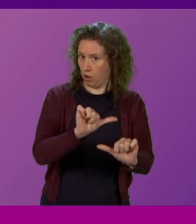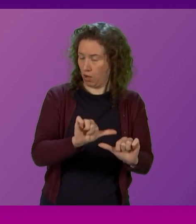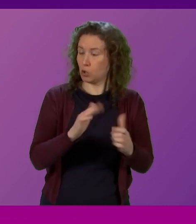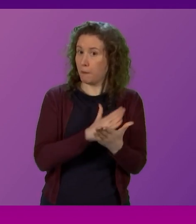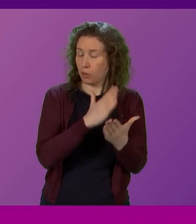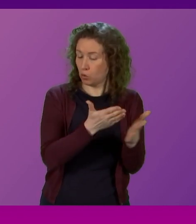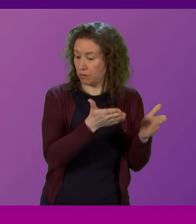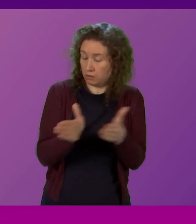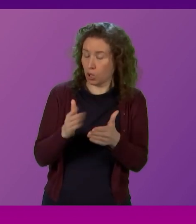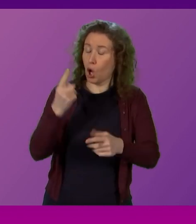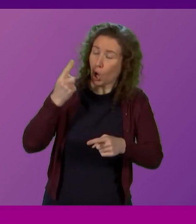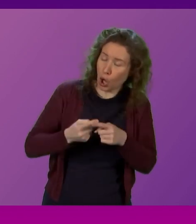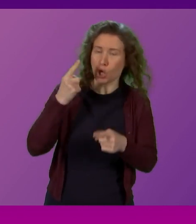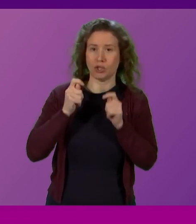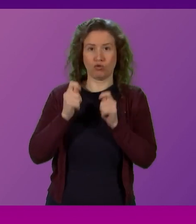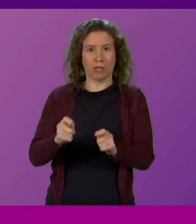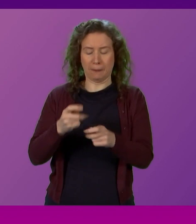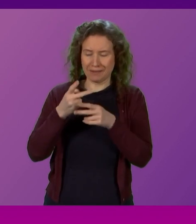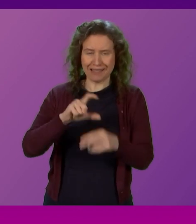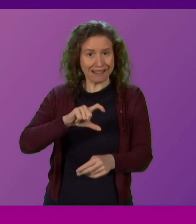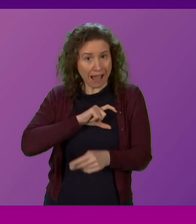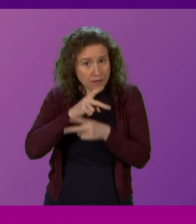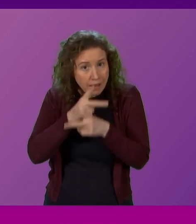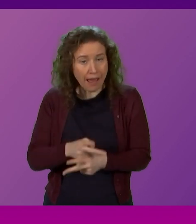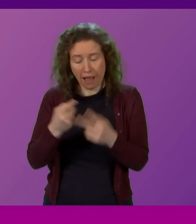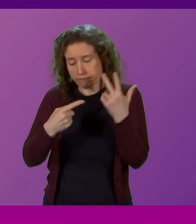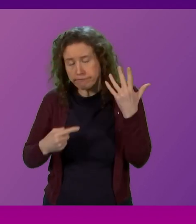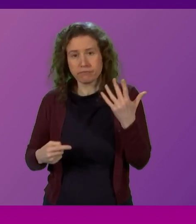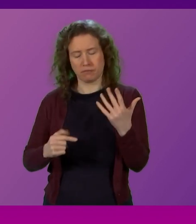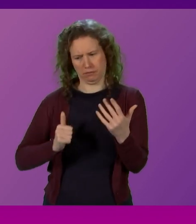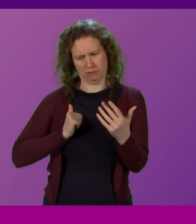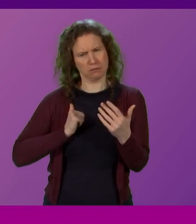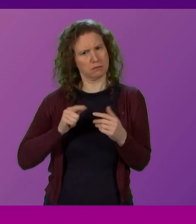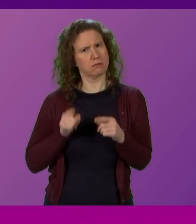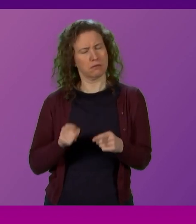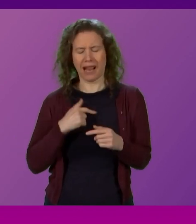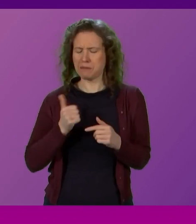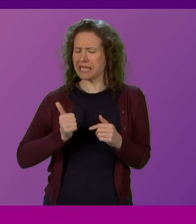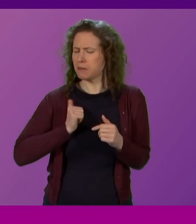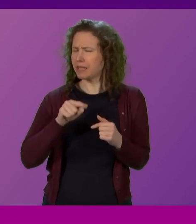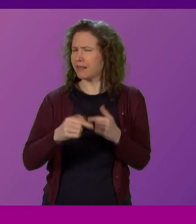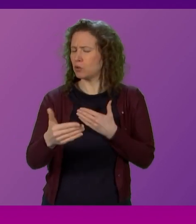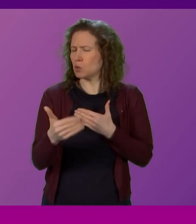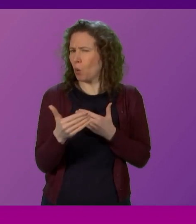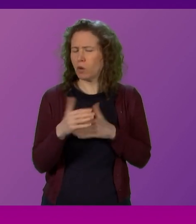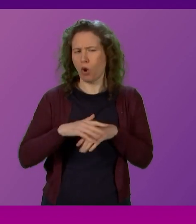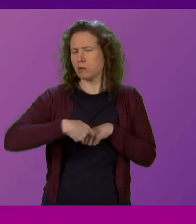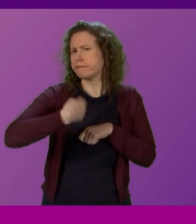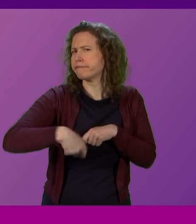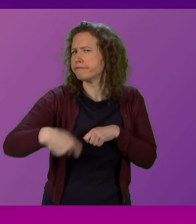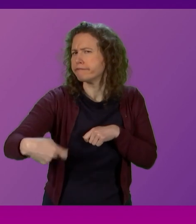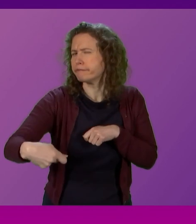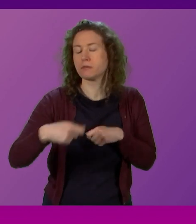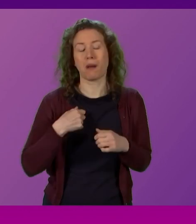urgent treatment and cancer care, and I would expect that to be for a very short period.